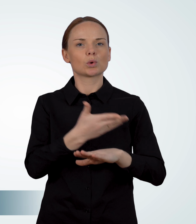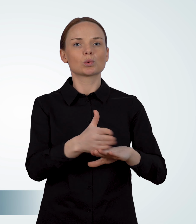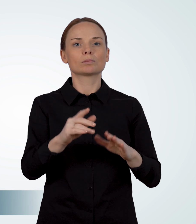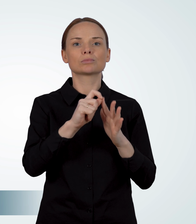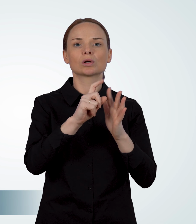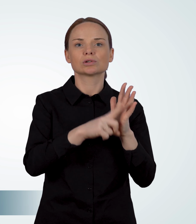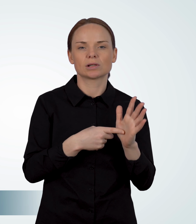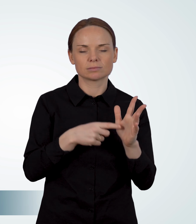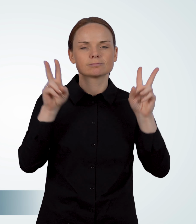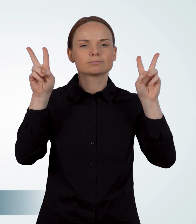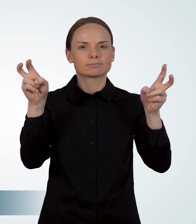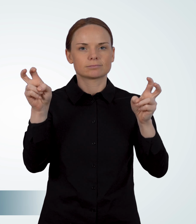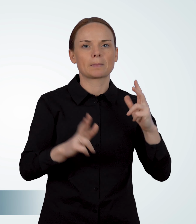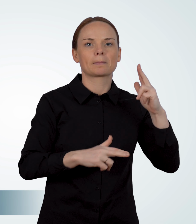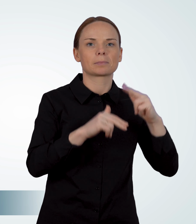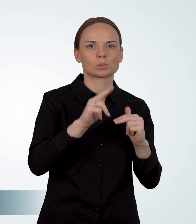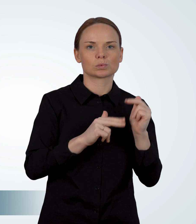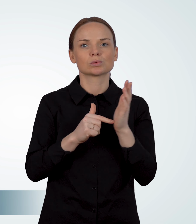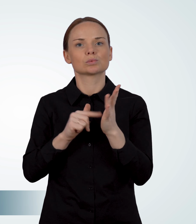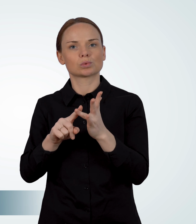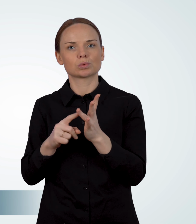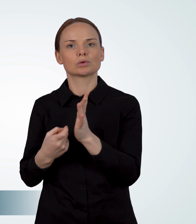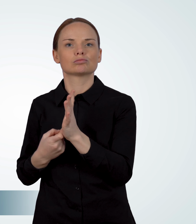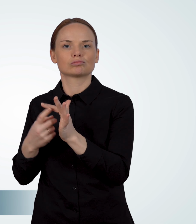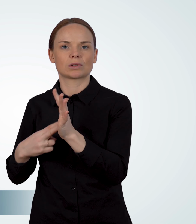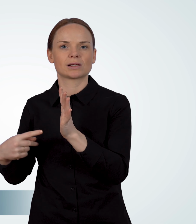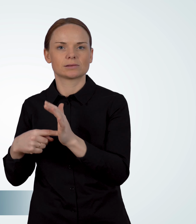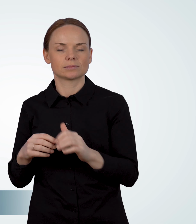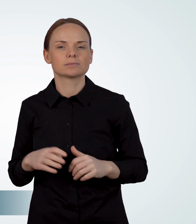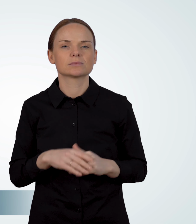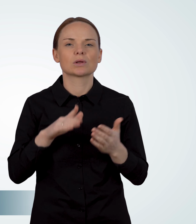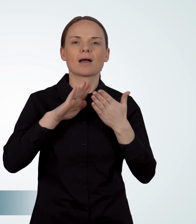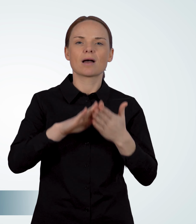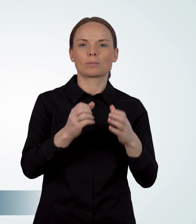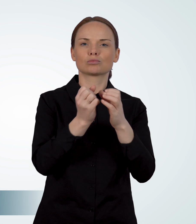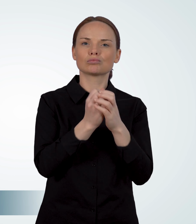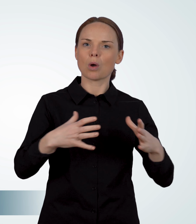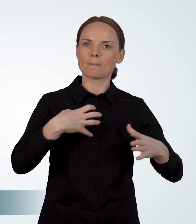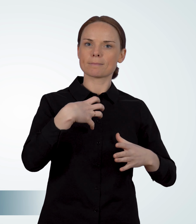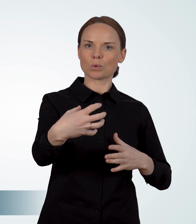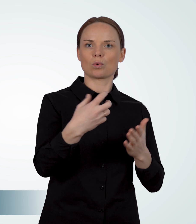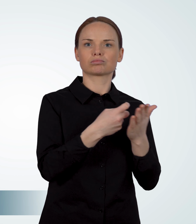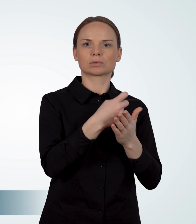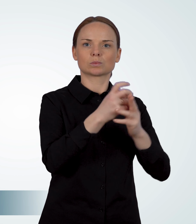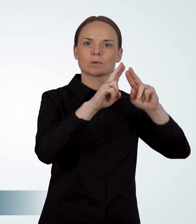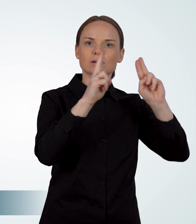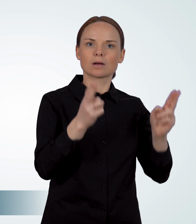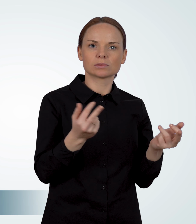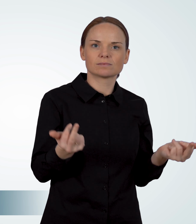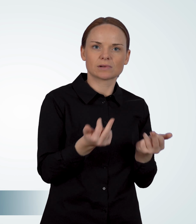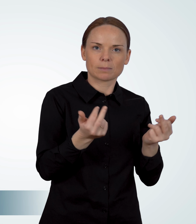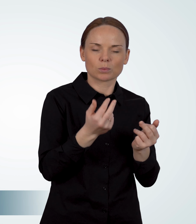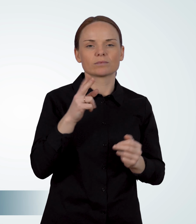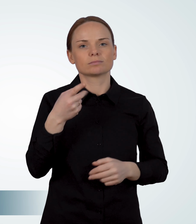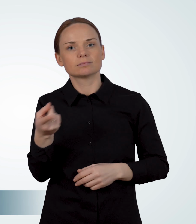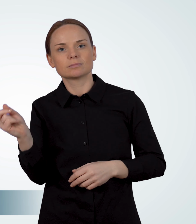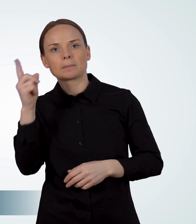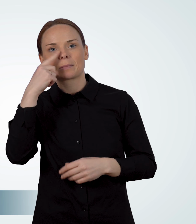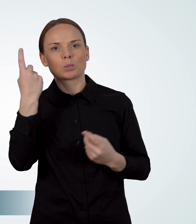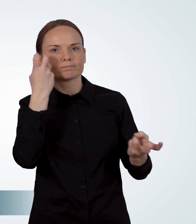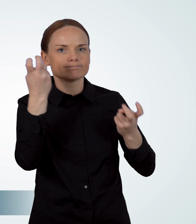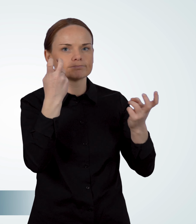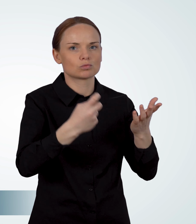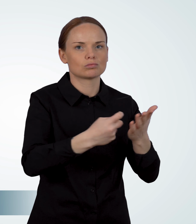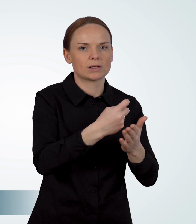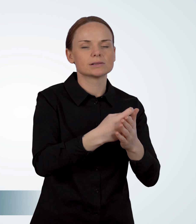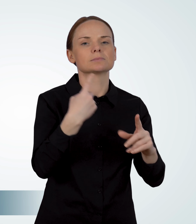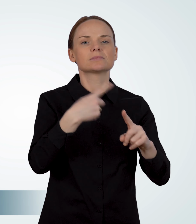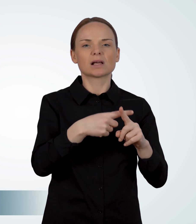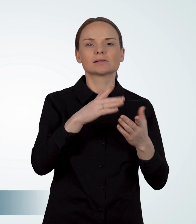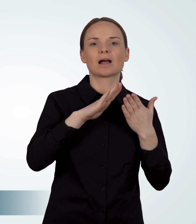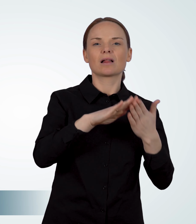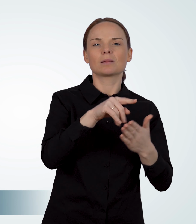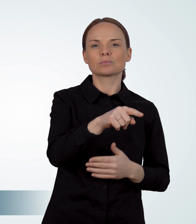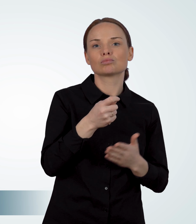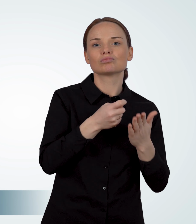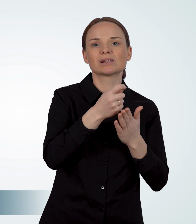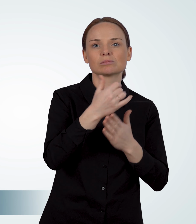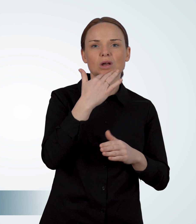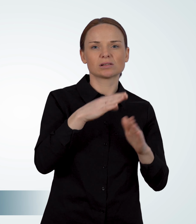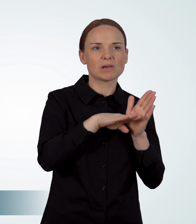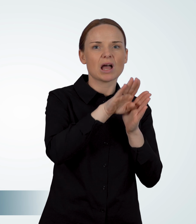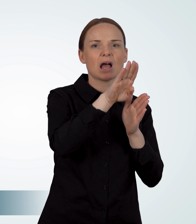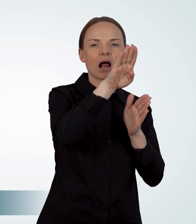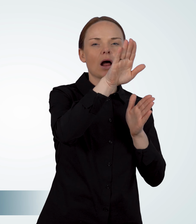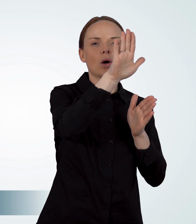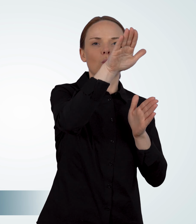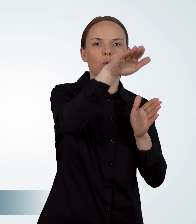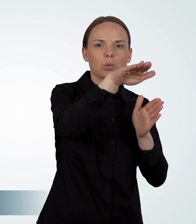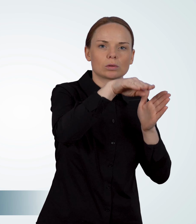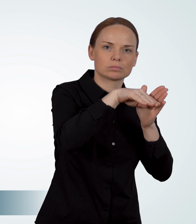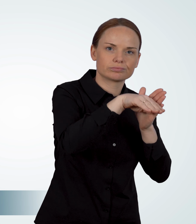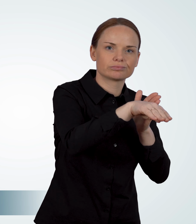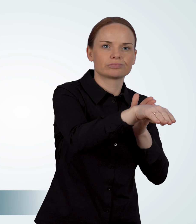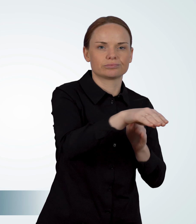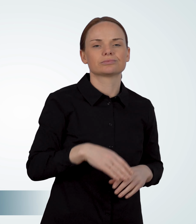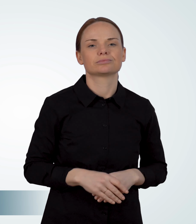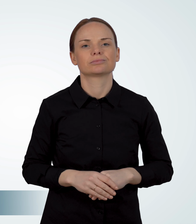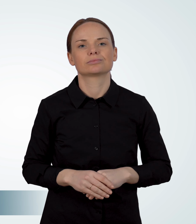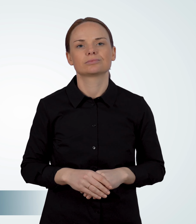new build-to-rent projects to help increase the supply of rentals and reduce pressure on prices.